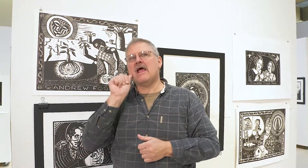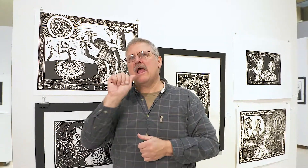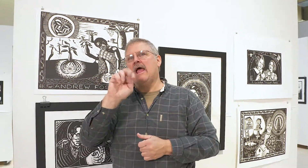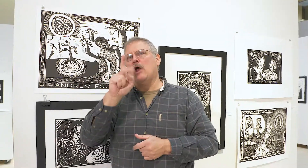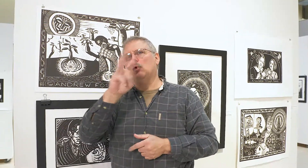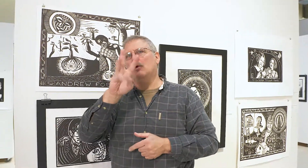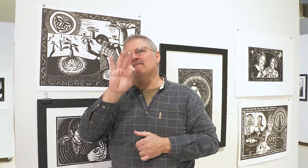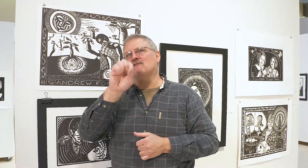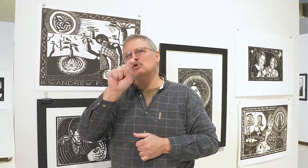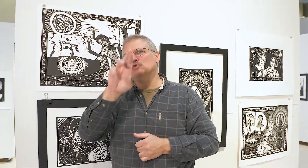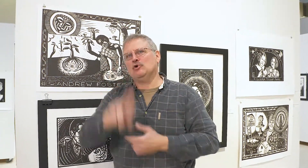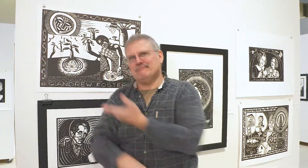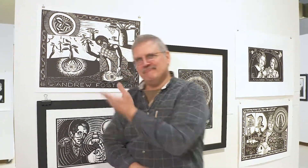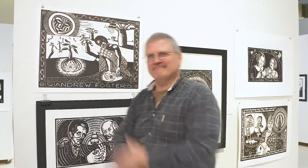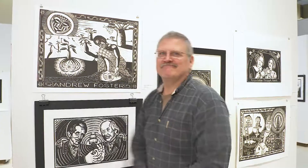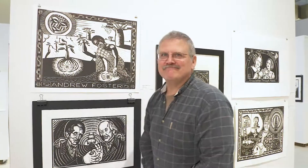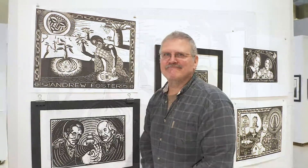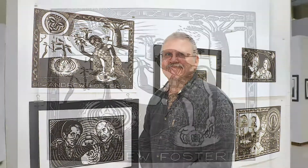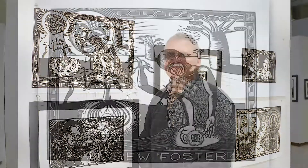This print is to honor Andrew Foster.